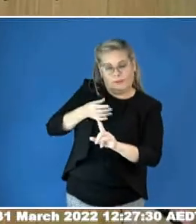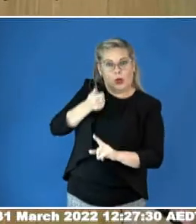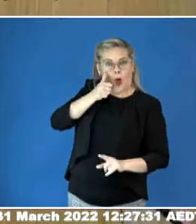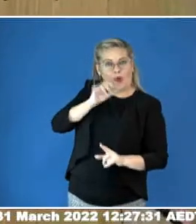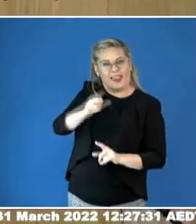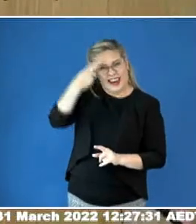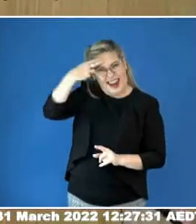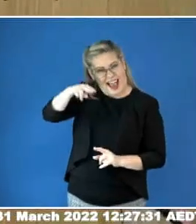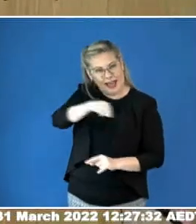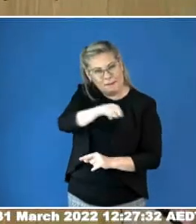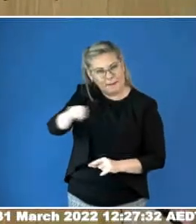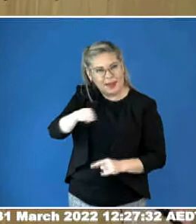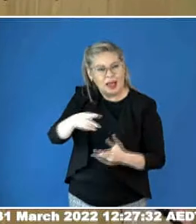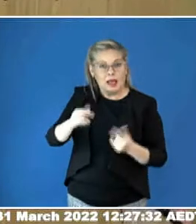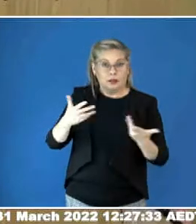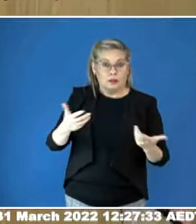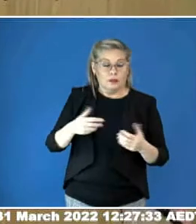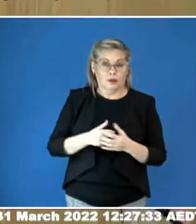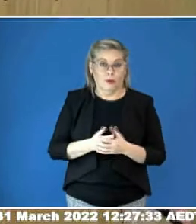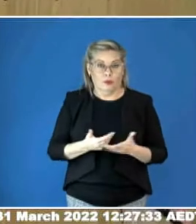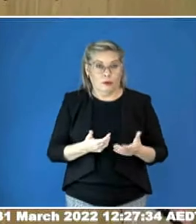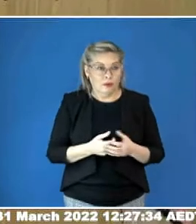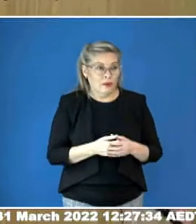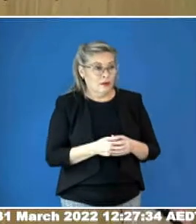Have you ever raised with senior management what the point of having a